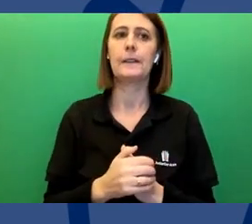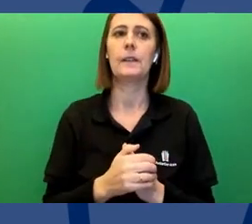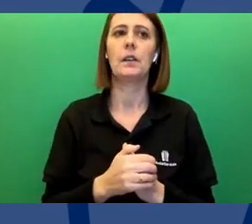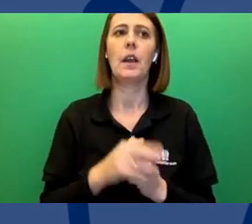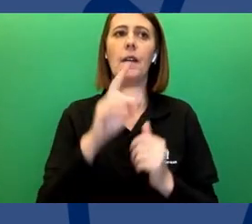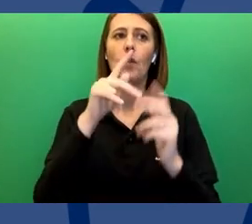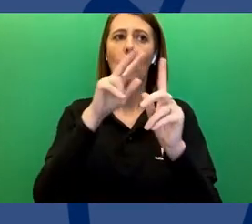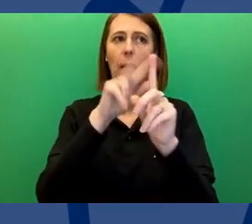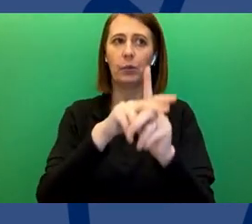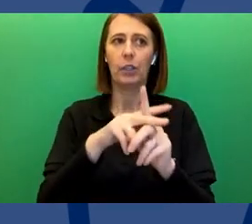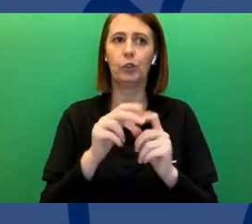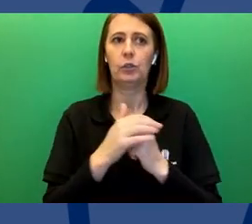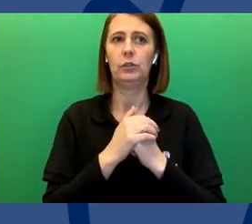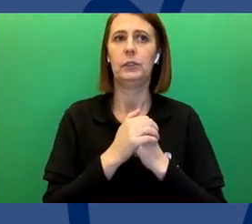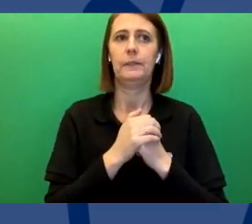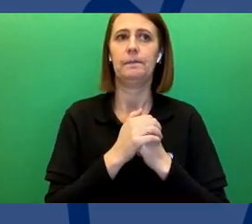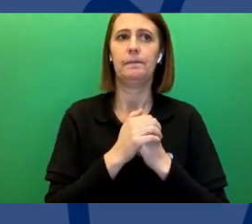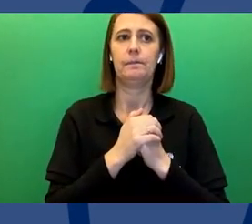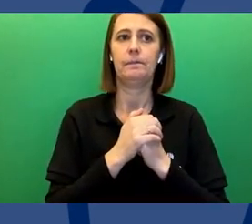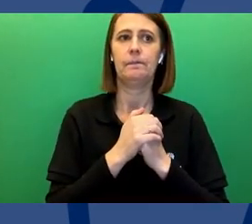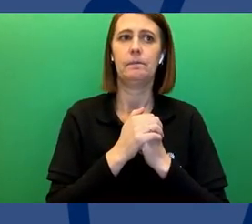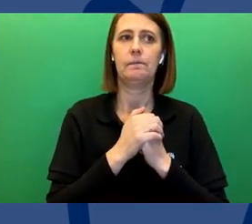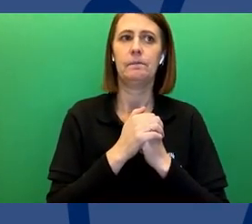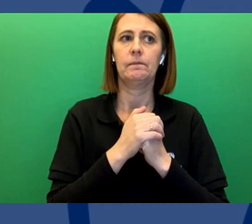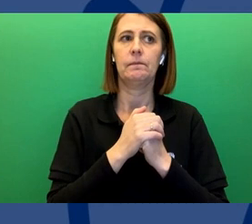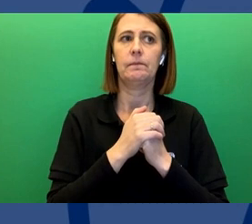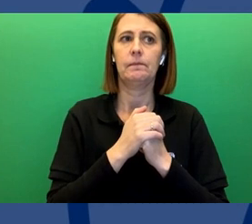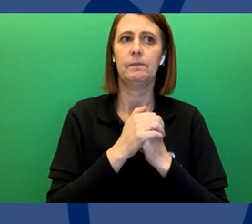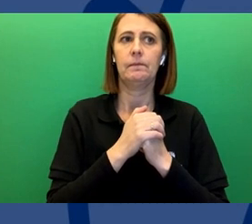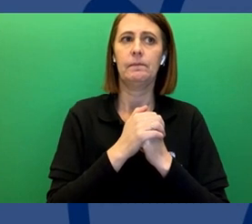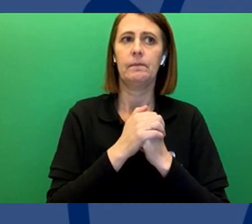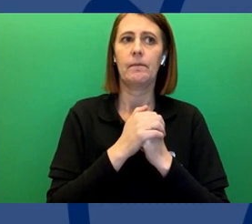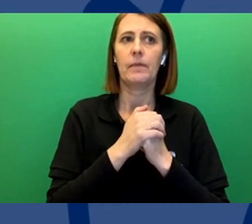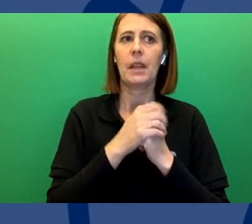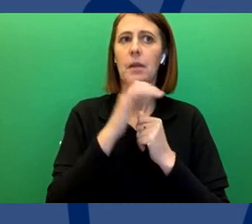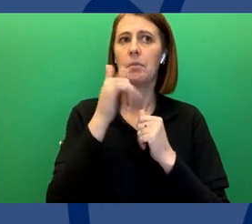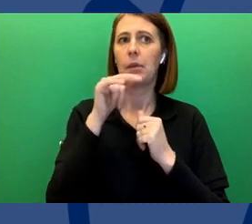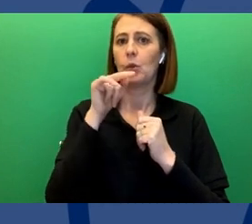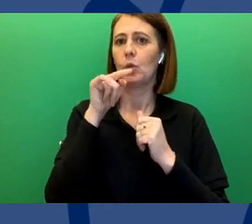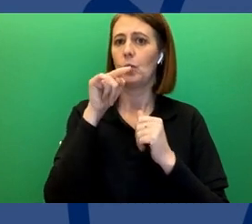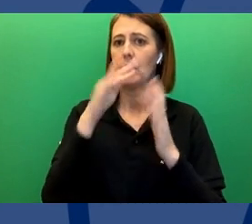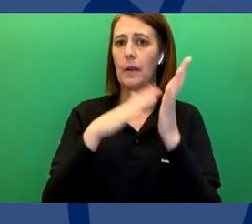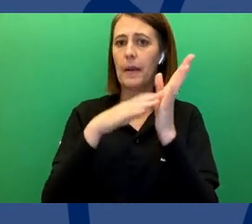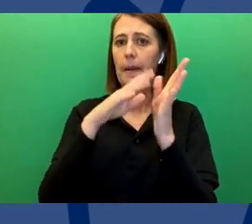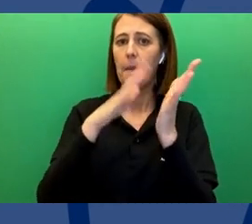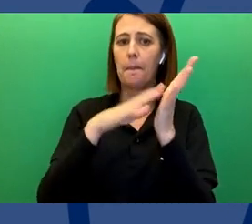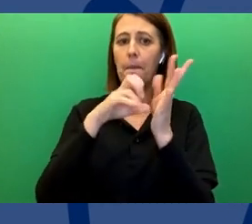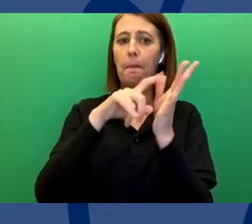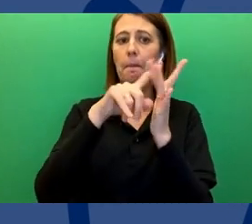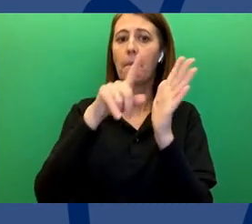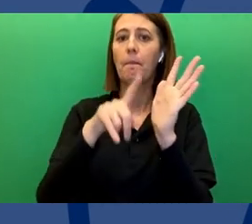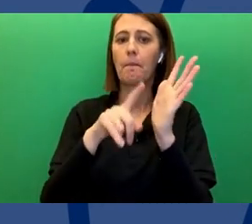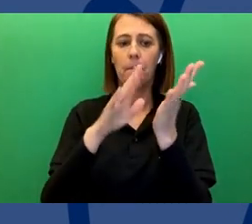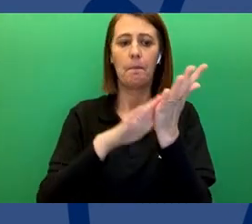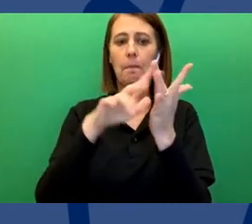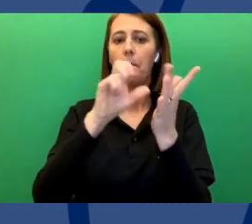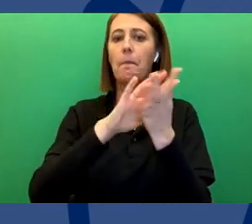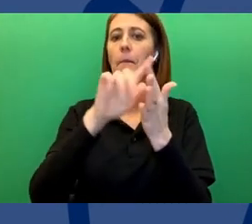So I might throw to Michael, you on this one, if you don't mind. In particular, the question